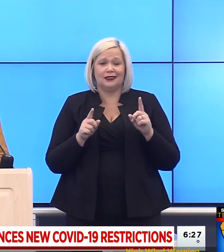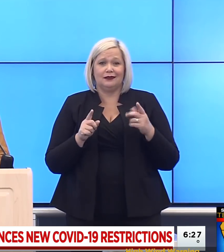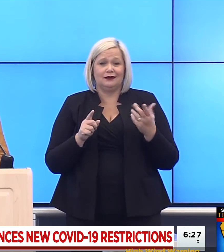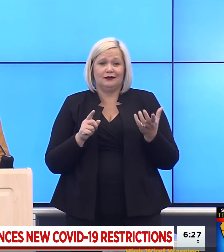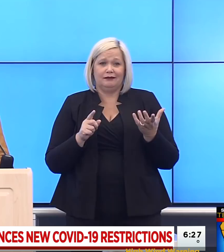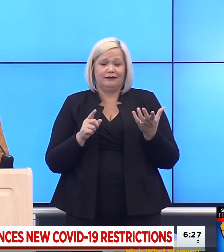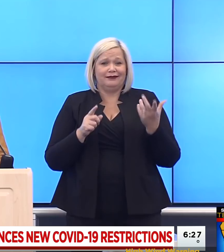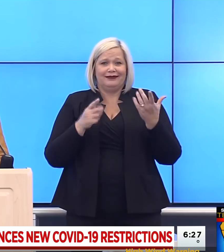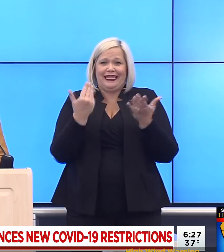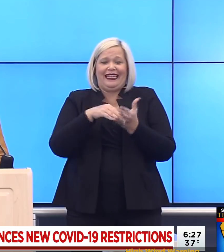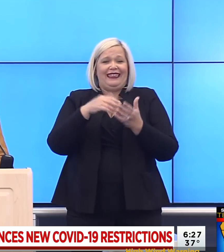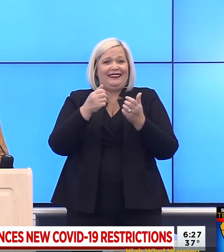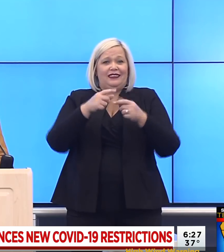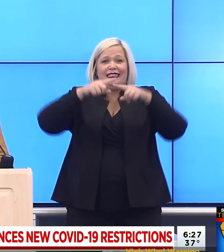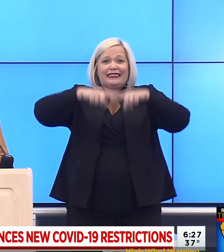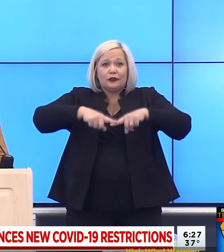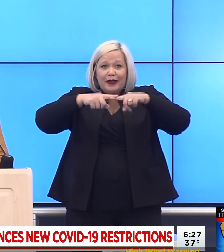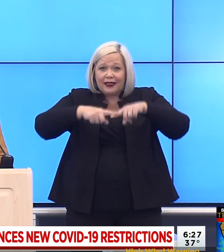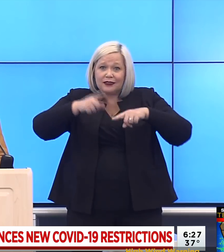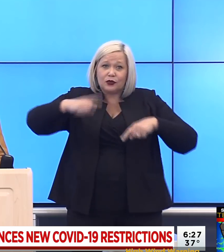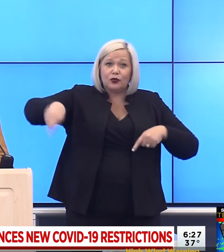OF OF COVID CASES THAT WERE